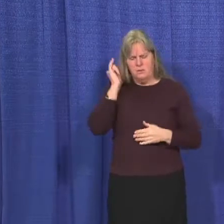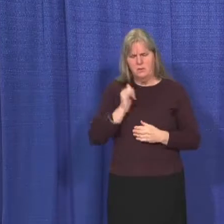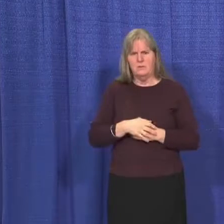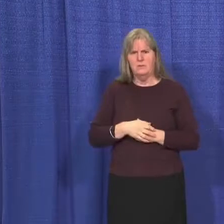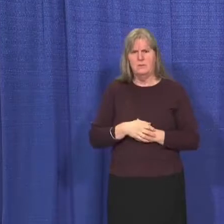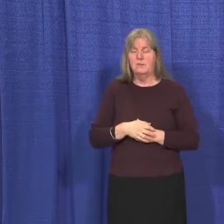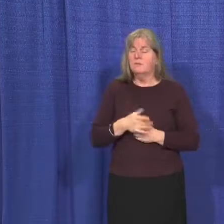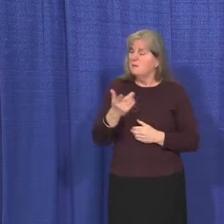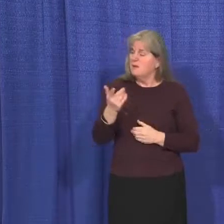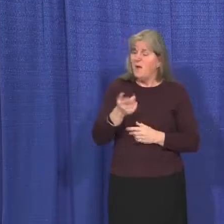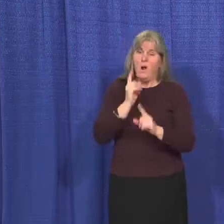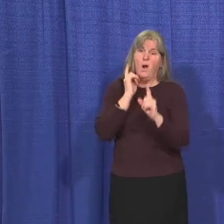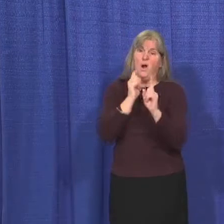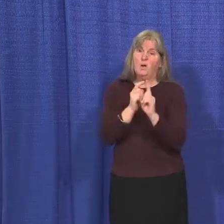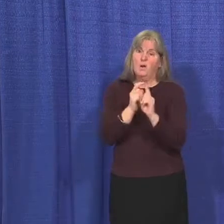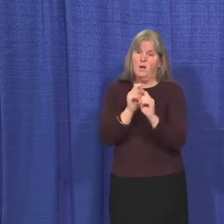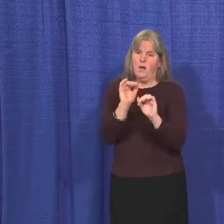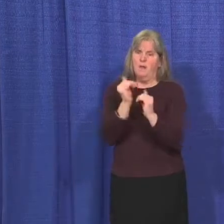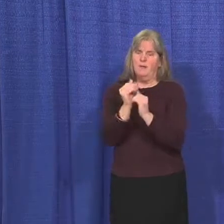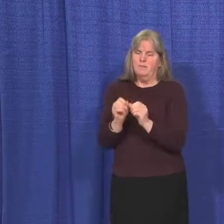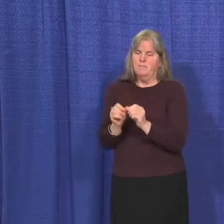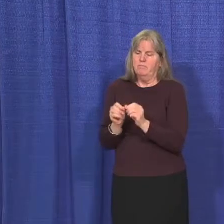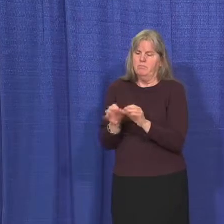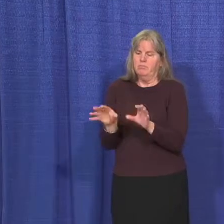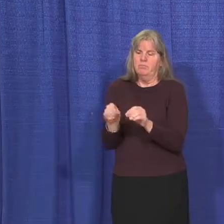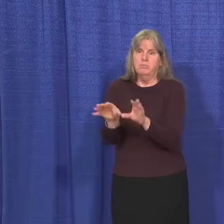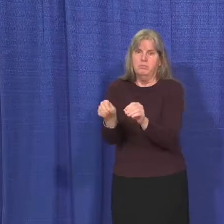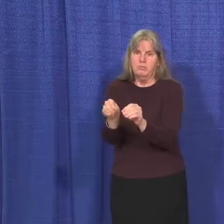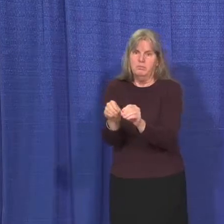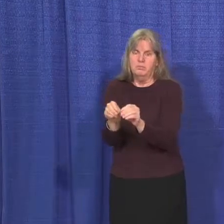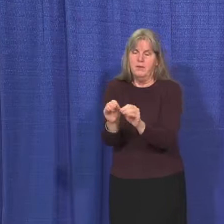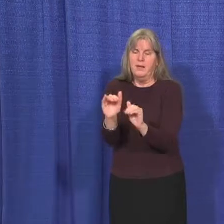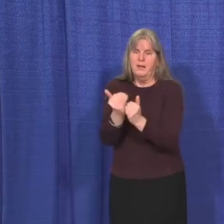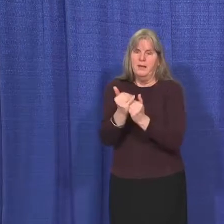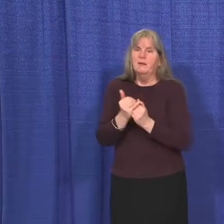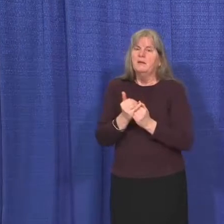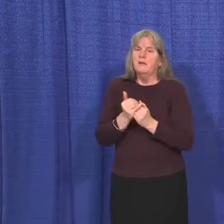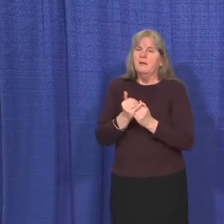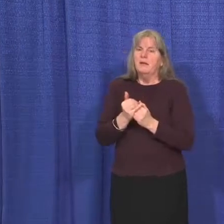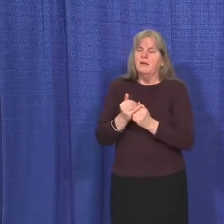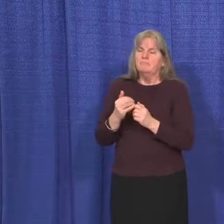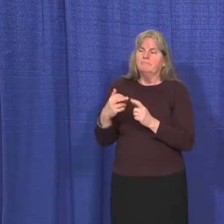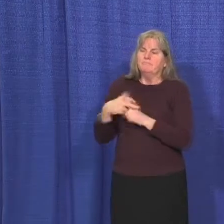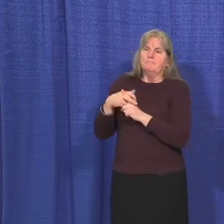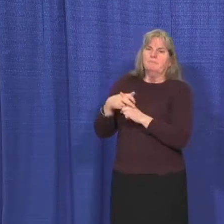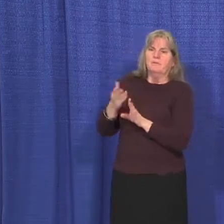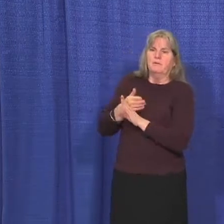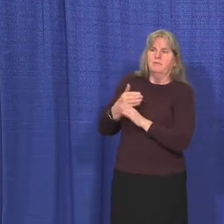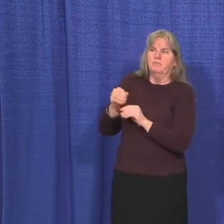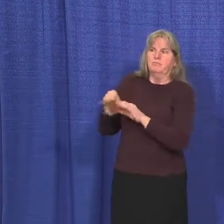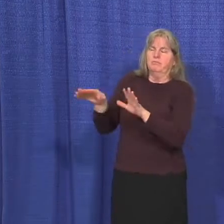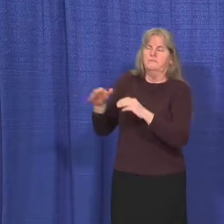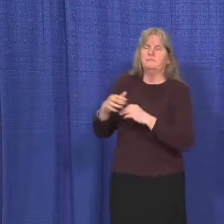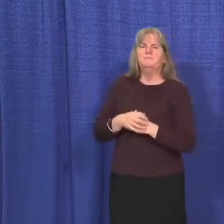Our goal was to contain the infection to sporadic introductions and to limit the spread as much as possible.